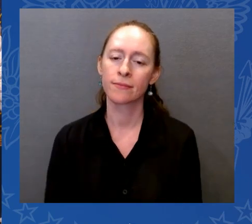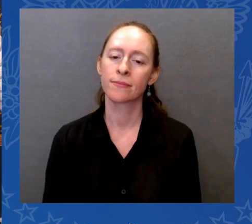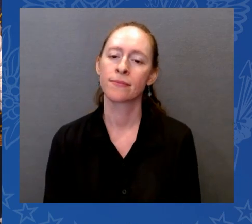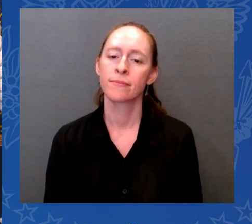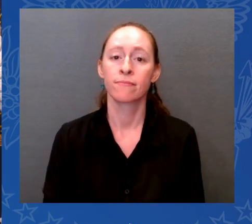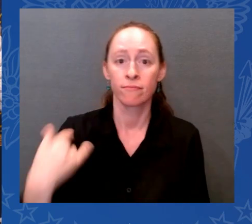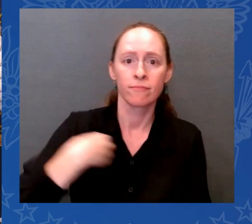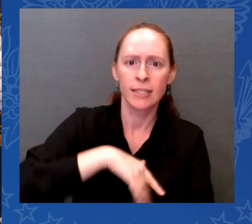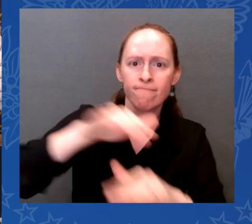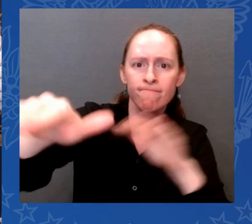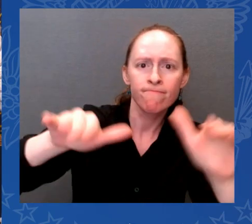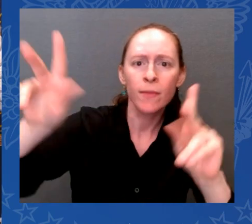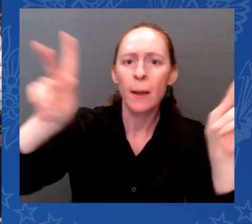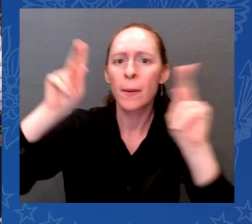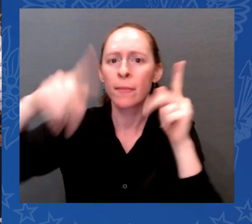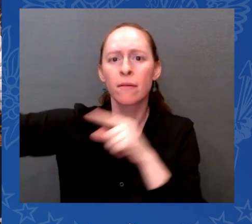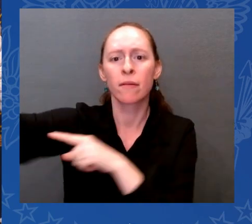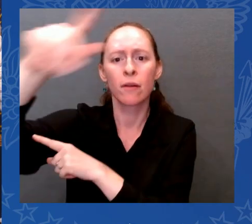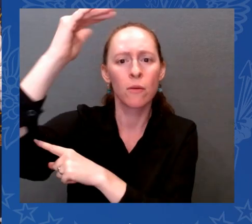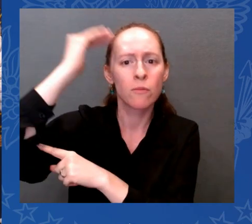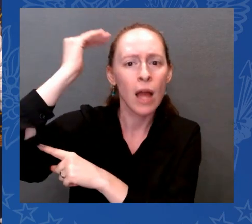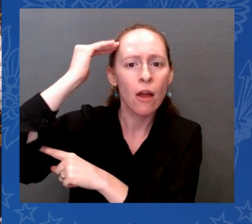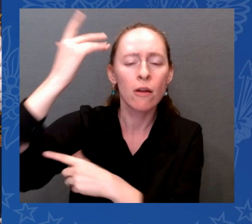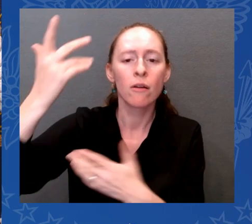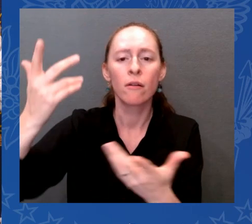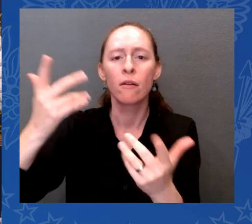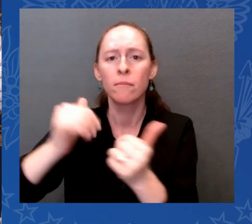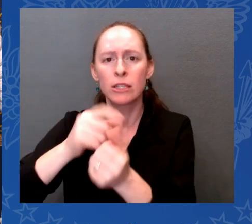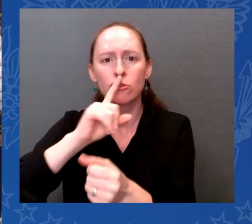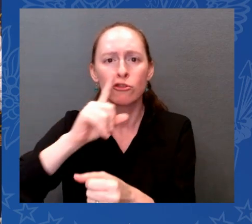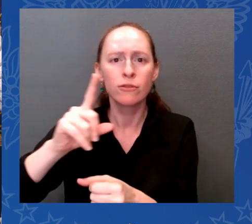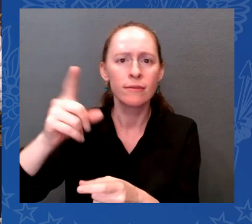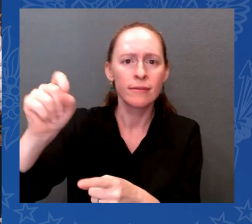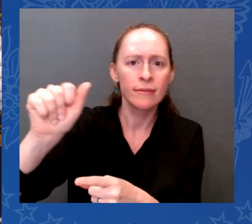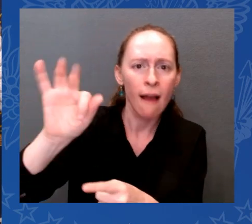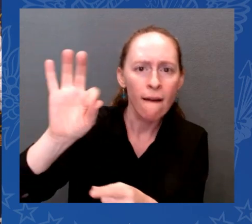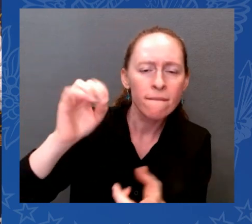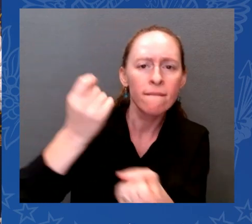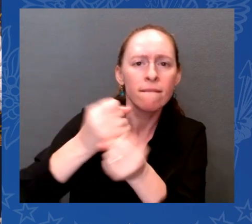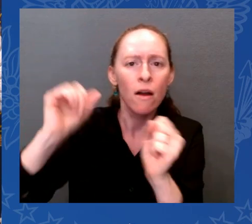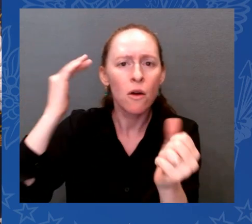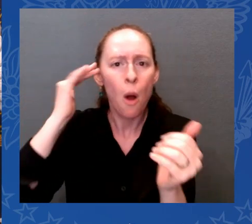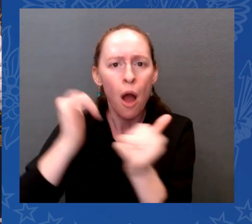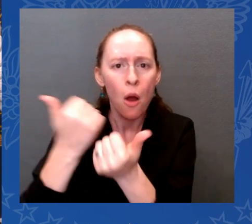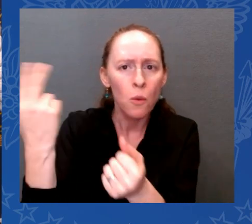testing smoke and carbon monoxide alarms monthly and replacing those alarms every 10 years.